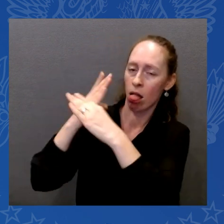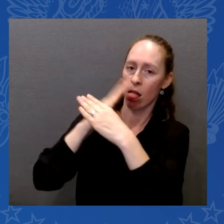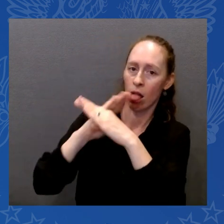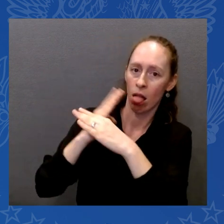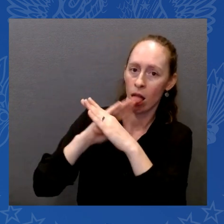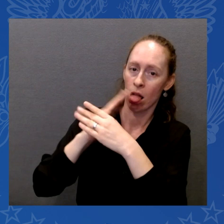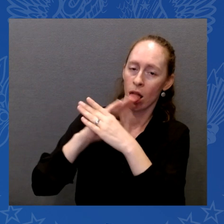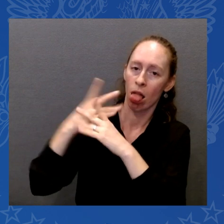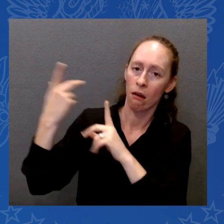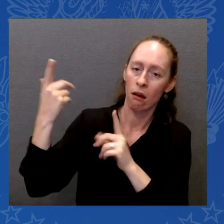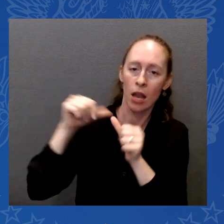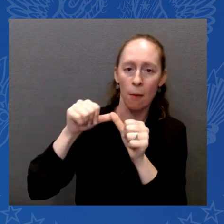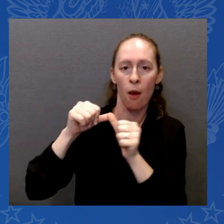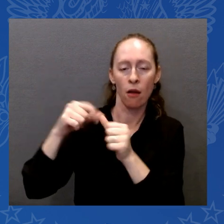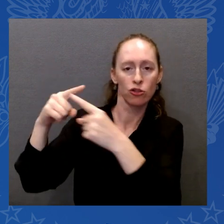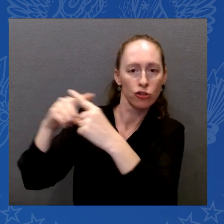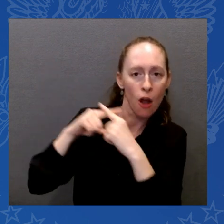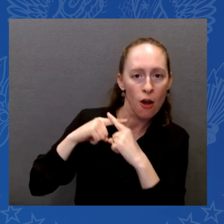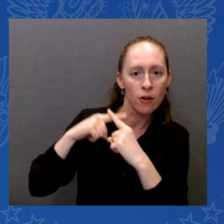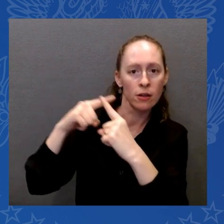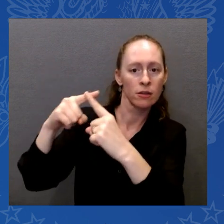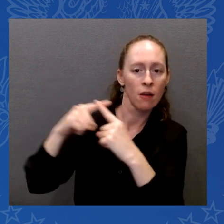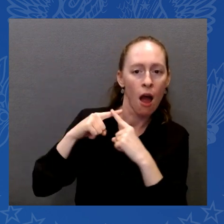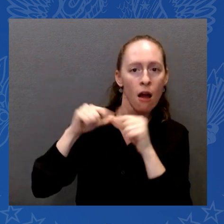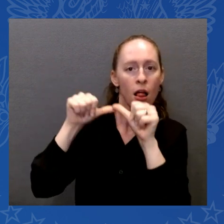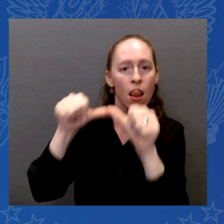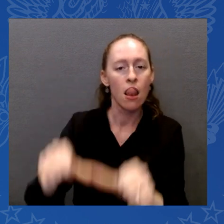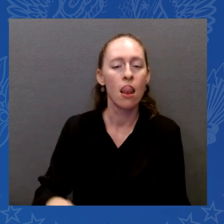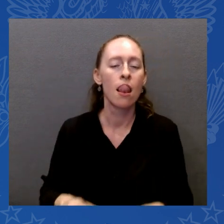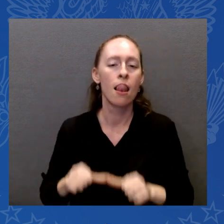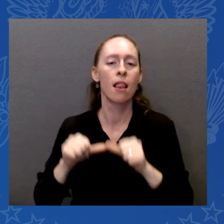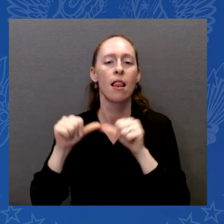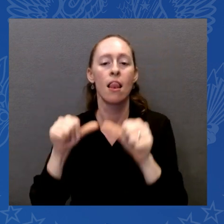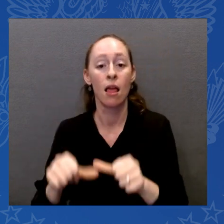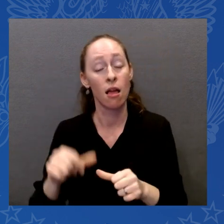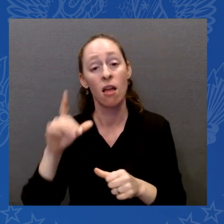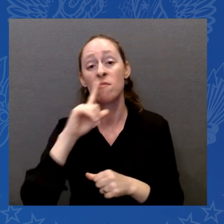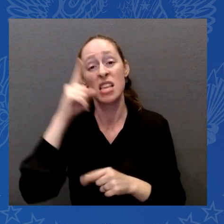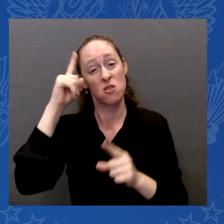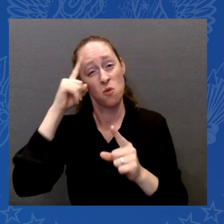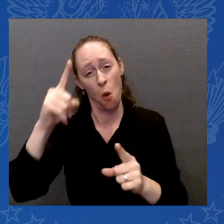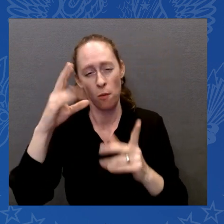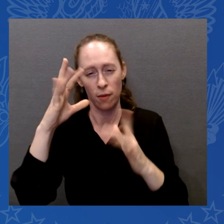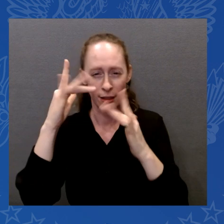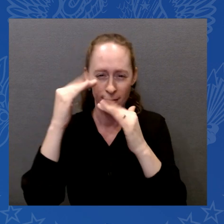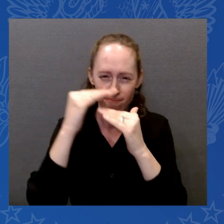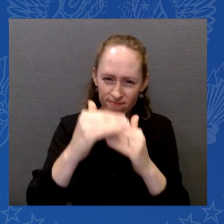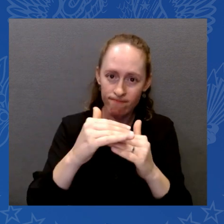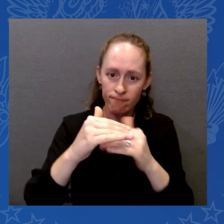These restrictions are designed to punish people providing abortion care and the family,